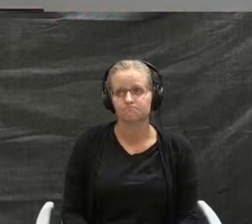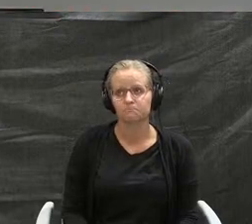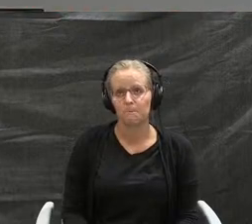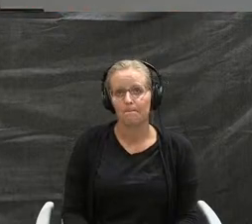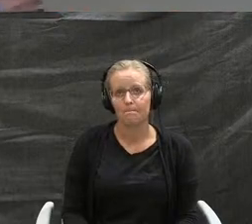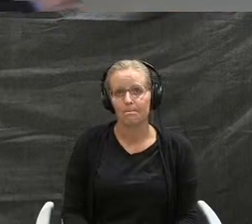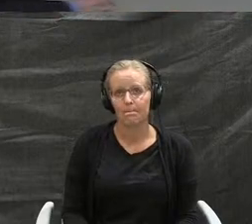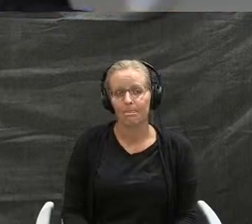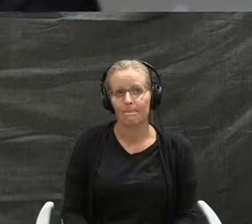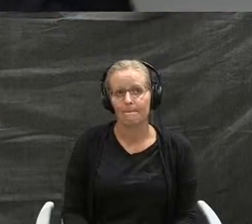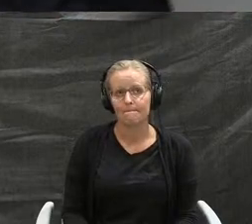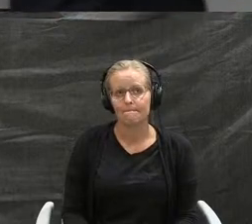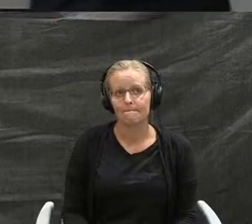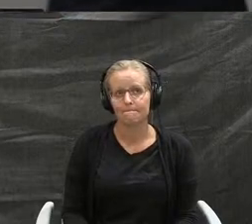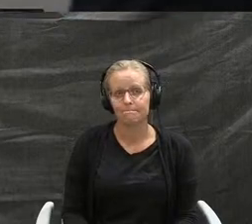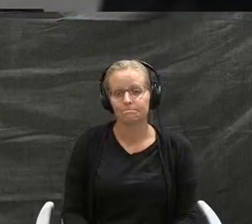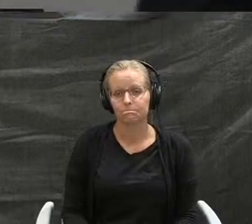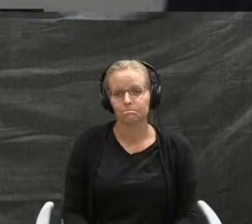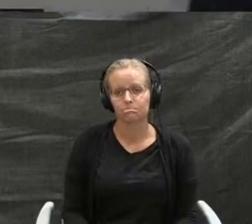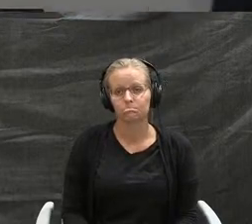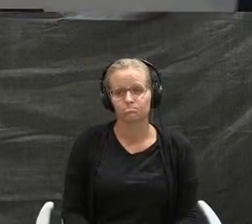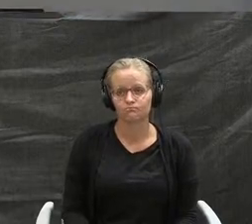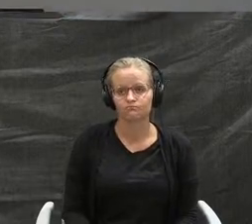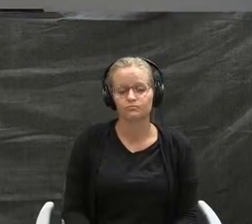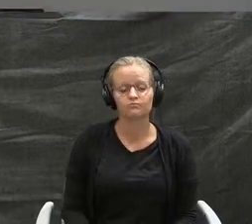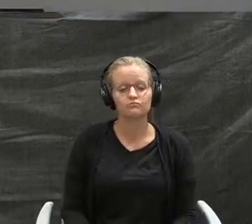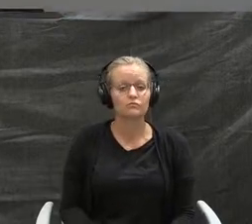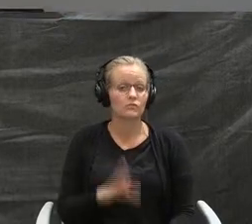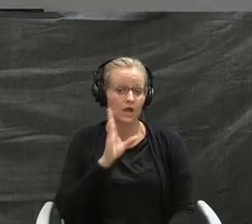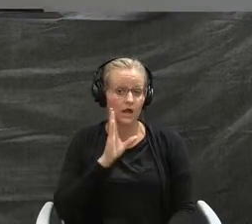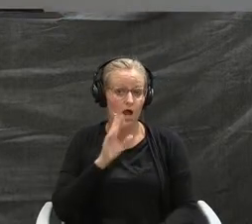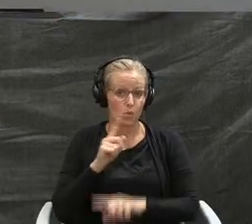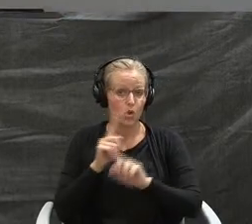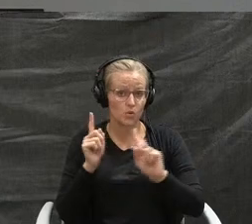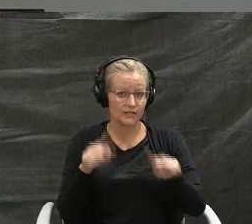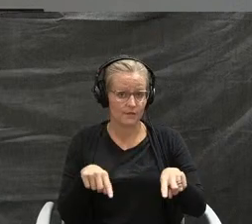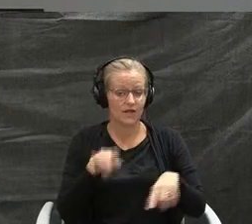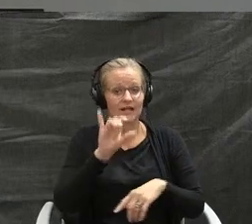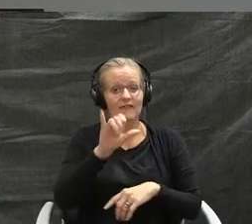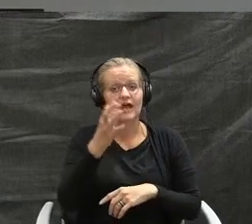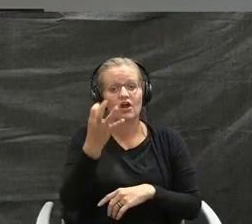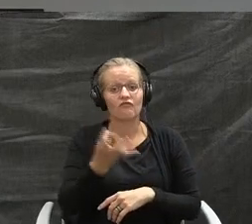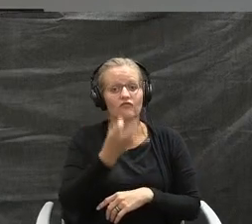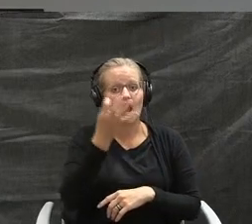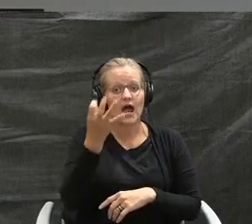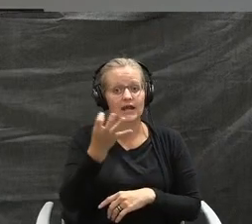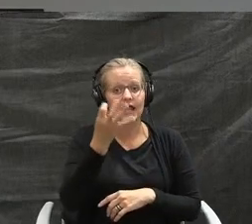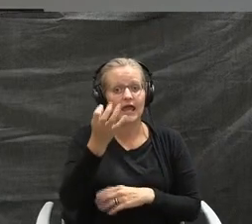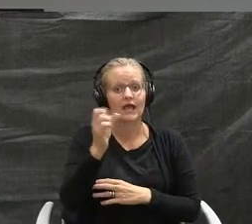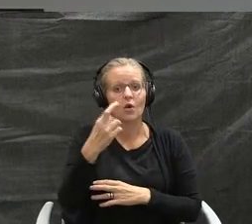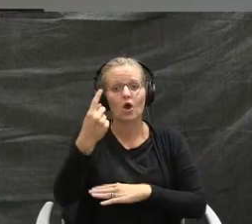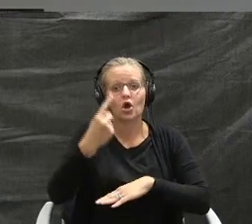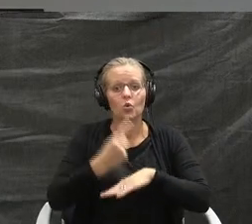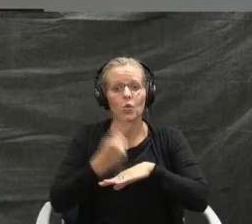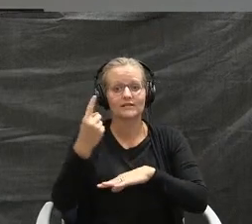Yeah, just to to respond a little bit so that Friday time or or the one day that there is access to the building. For